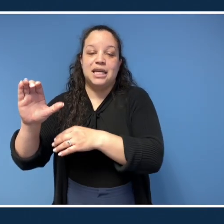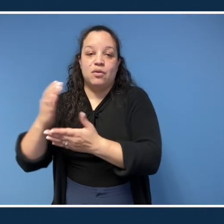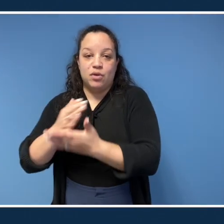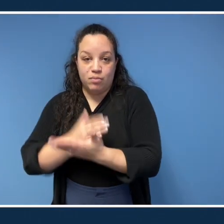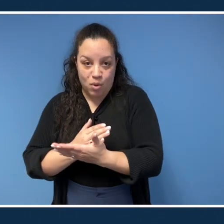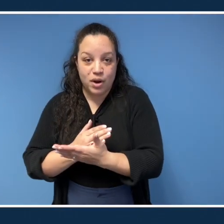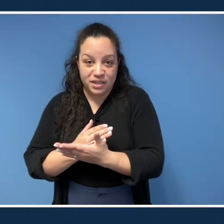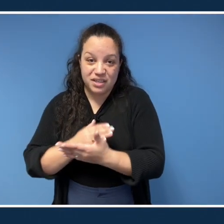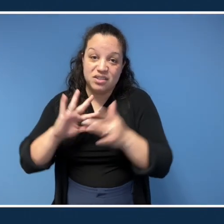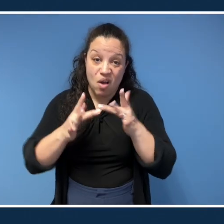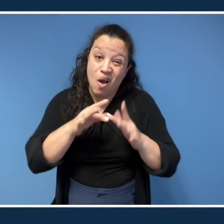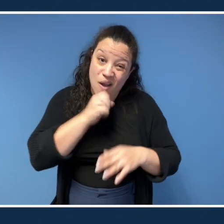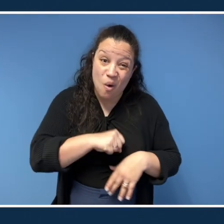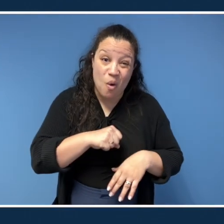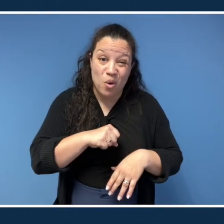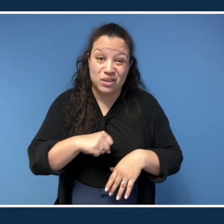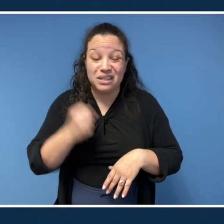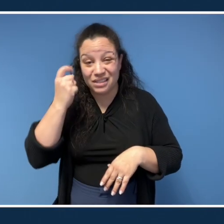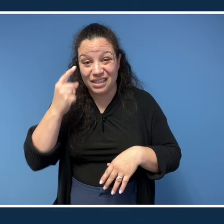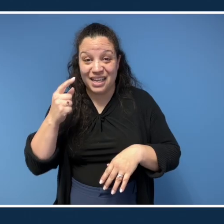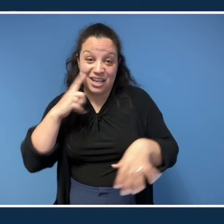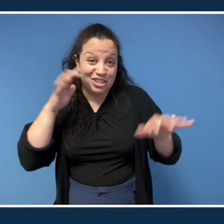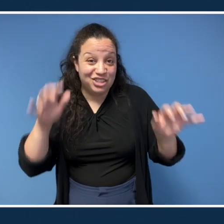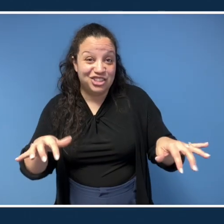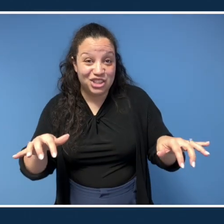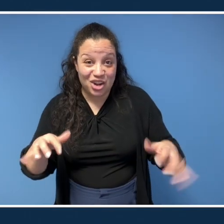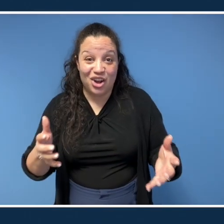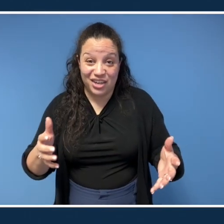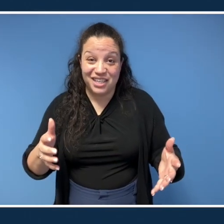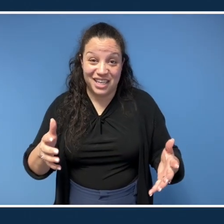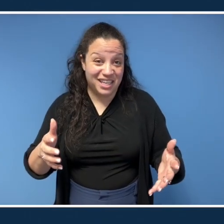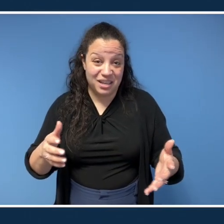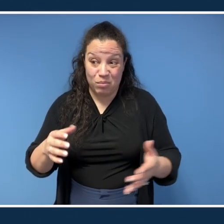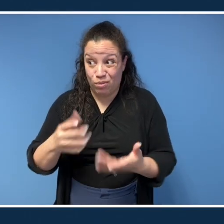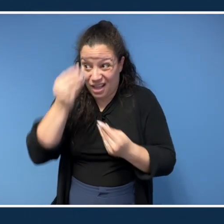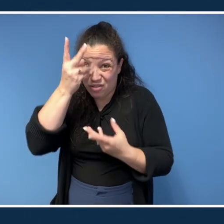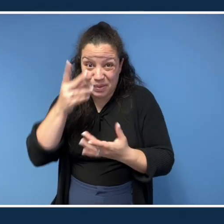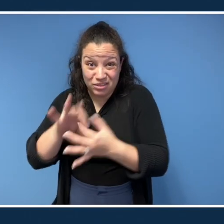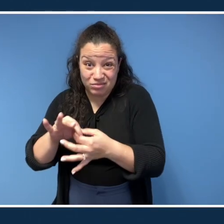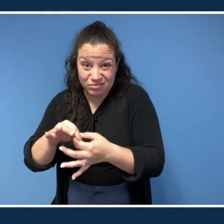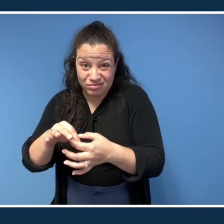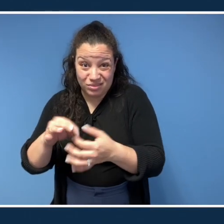It is dated, but it is shocking, Sean, just how relevant many of those recommendations remain today. It's a pretty fundamental report.